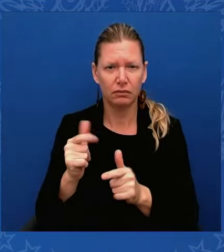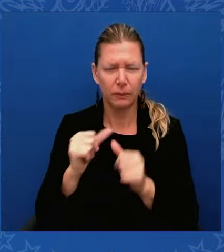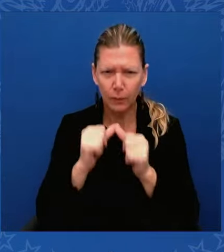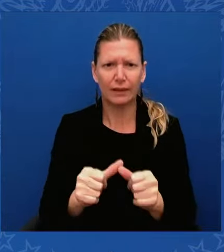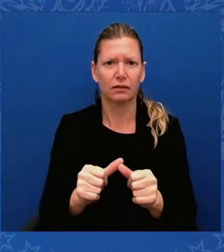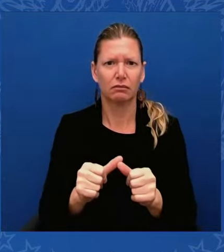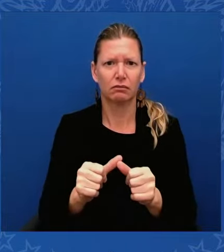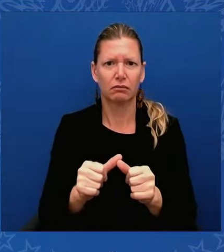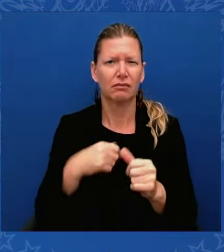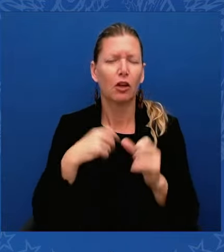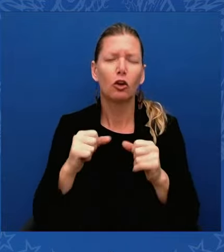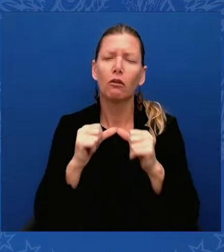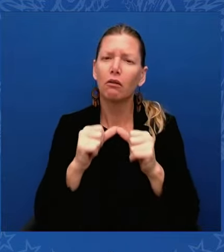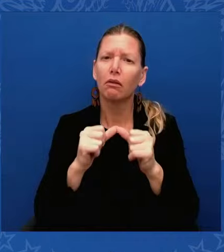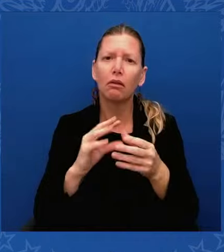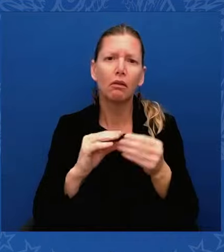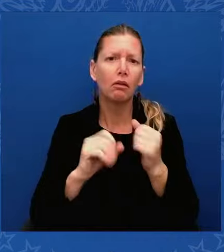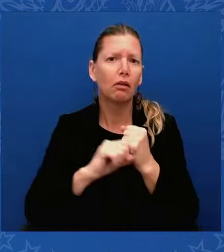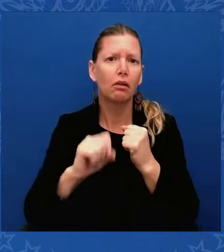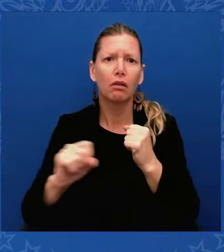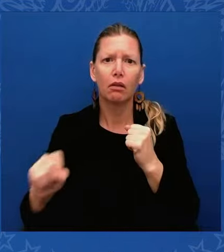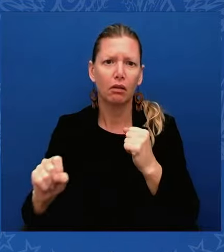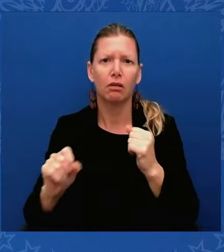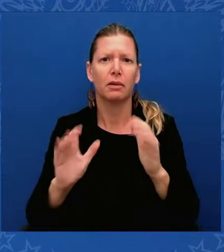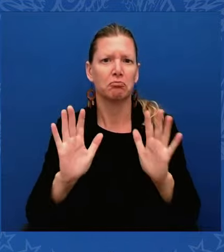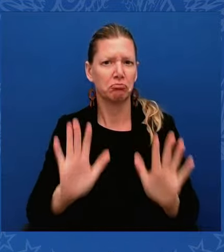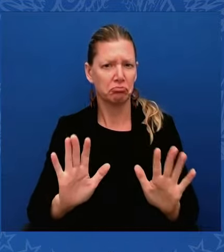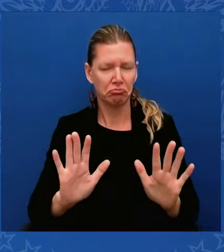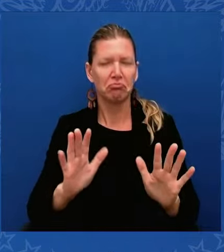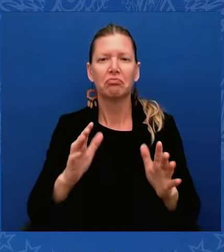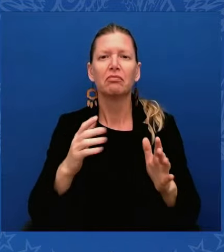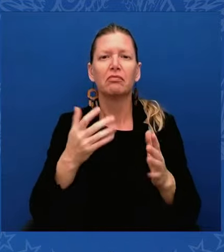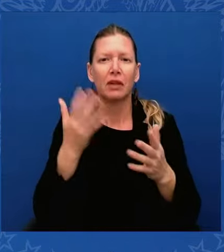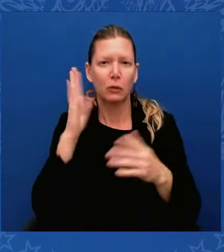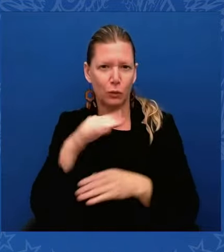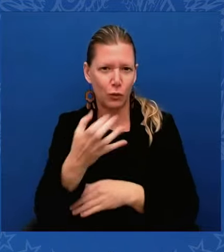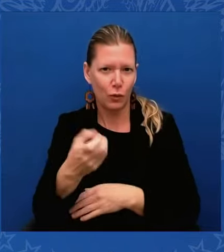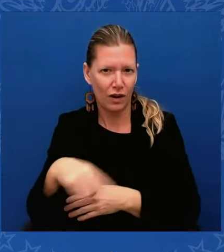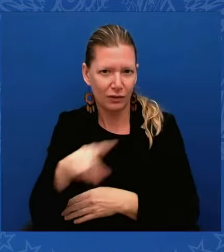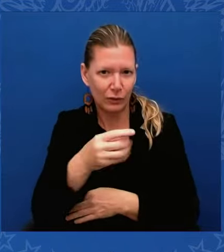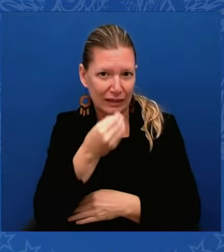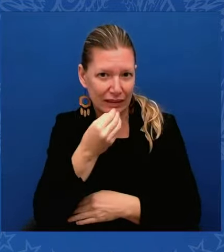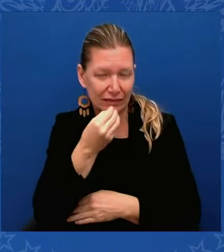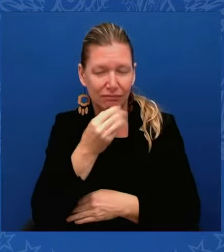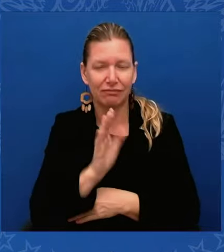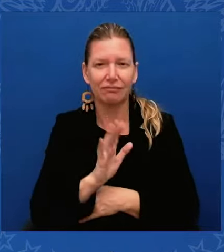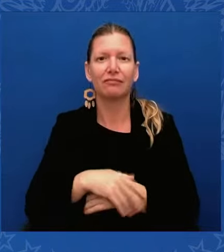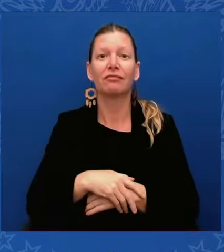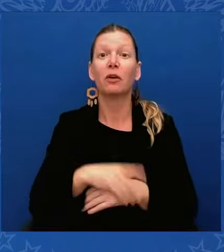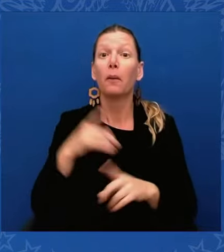We're expanding opportunities with your help. We're protecting freedoms. That's in stark contrast to my predecessors view of --